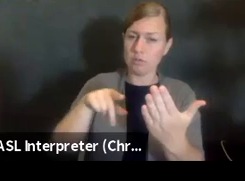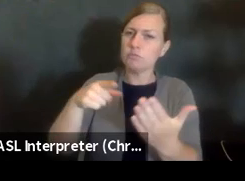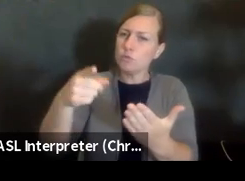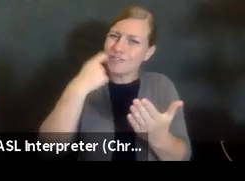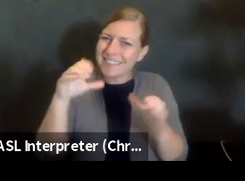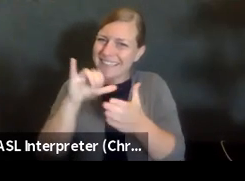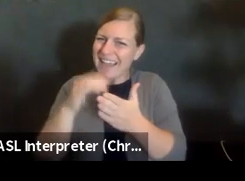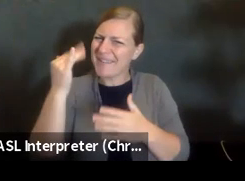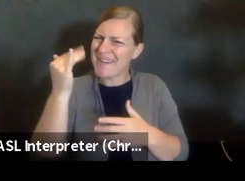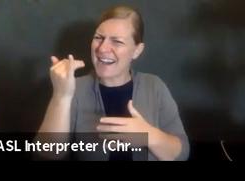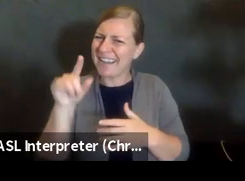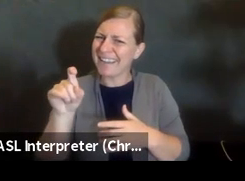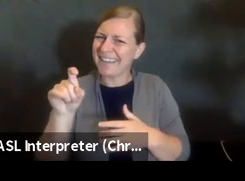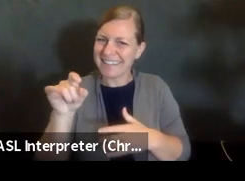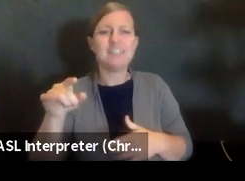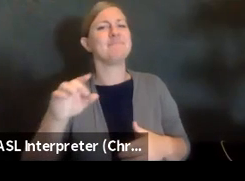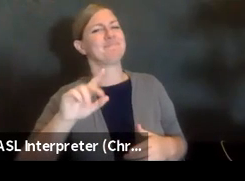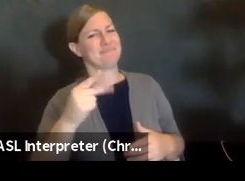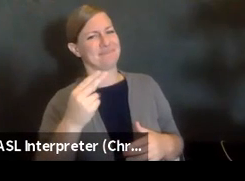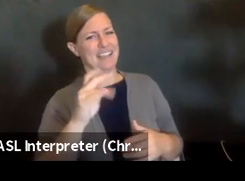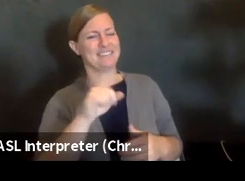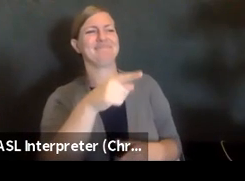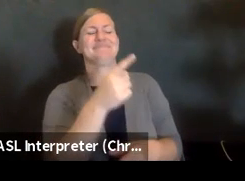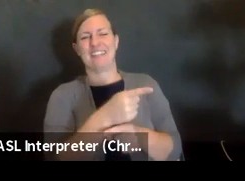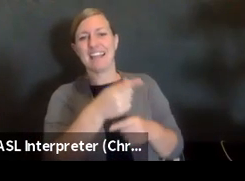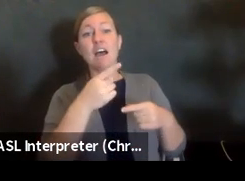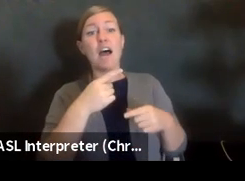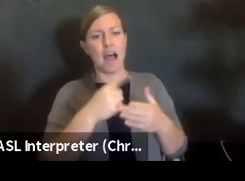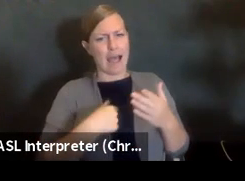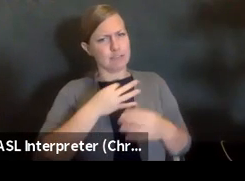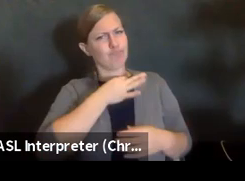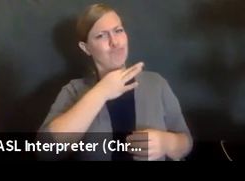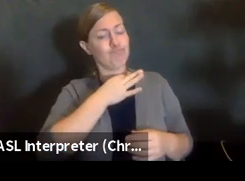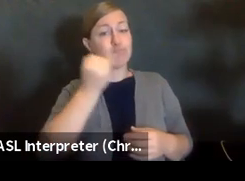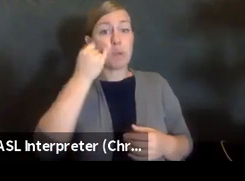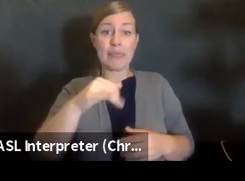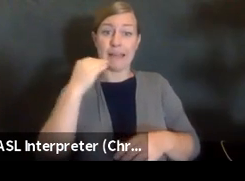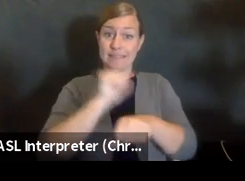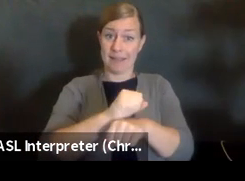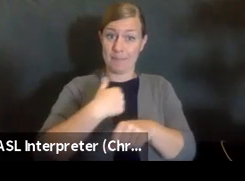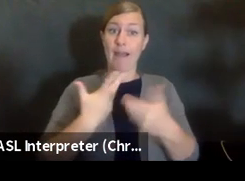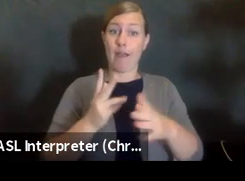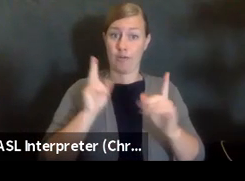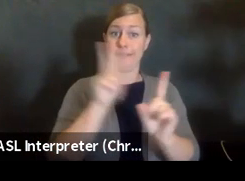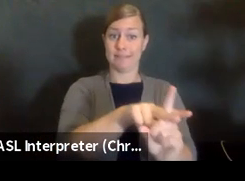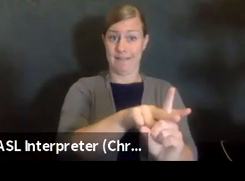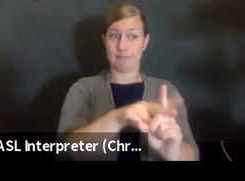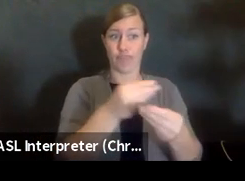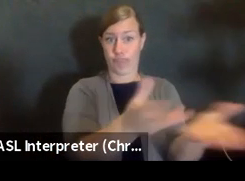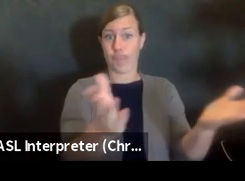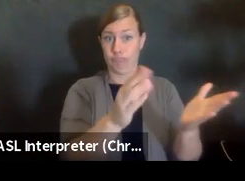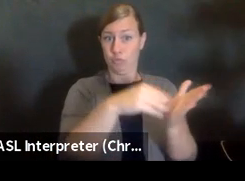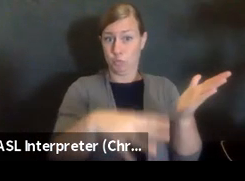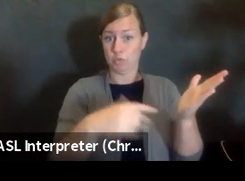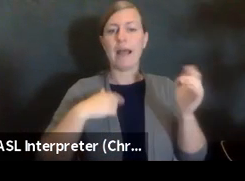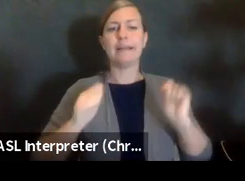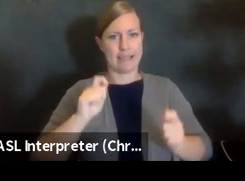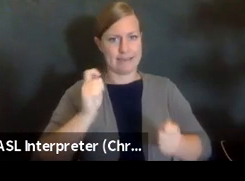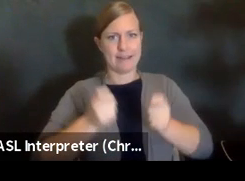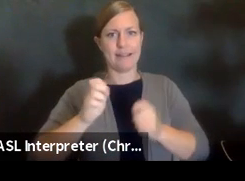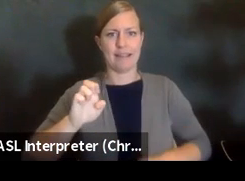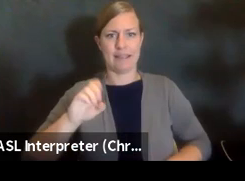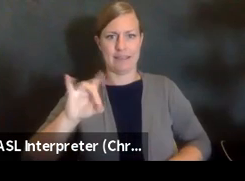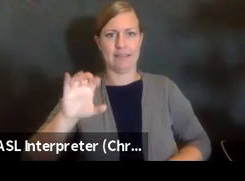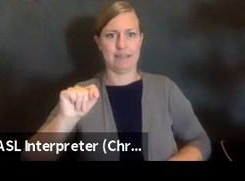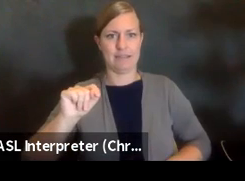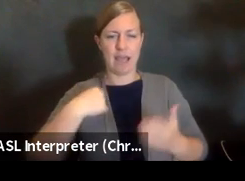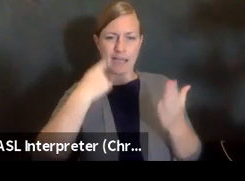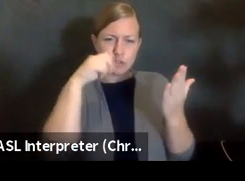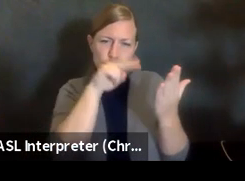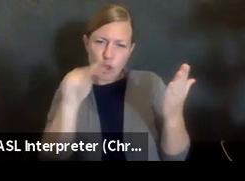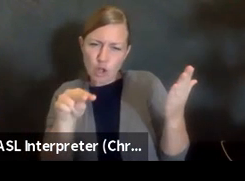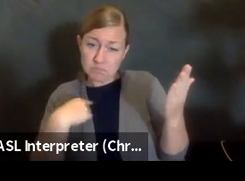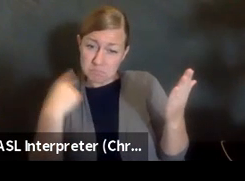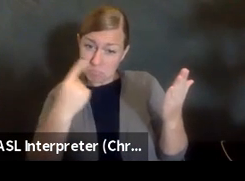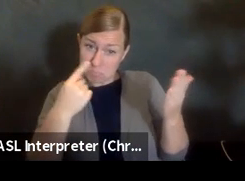Katherine Livick - ESD 112: Well, what I was wondering, as you were talking, is if I wanted to edit this assignment that I had already assigned and I can always go in and do that, and I was looking to see if I could add more than one topic.